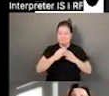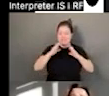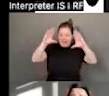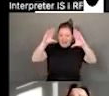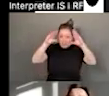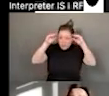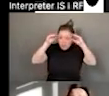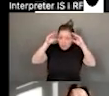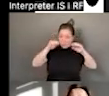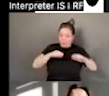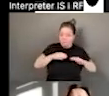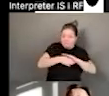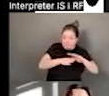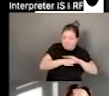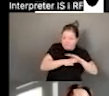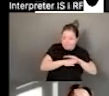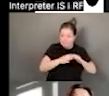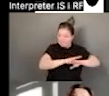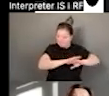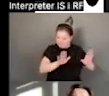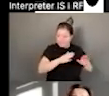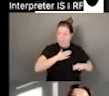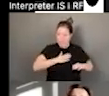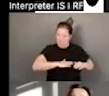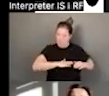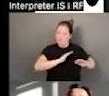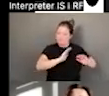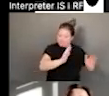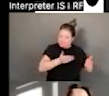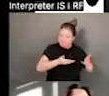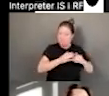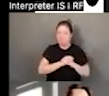We will of course have a coffee break and then we will have a short update